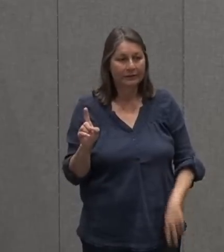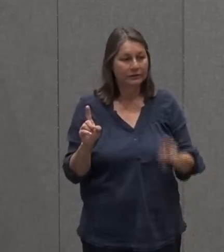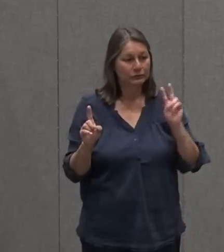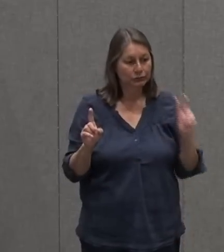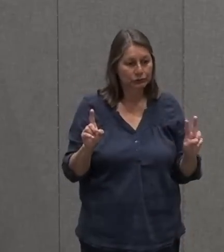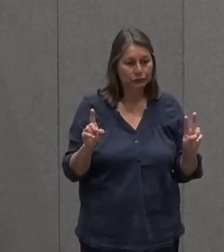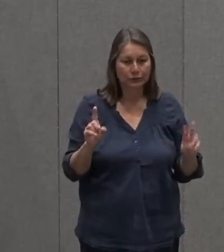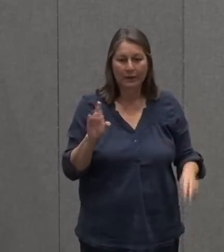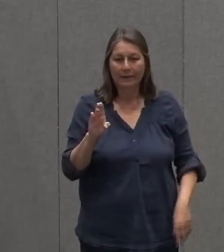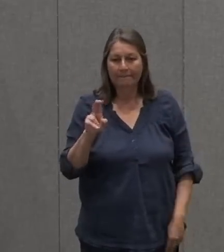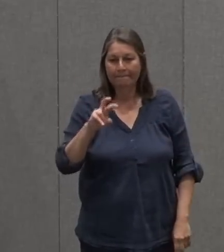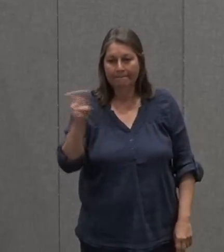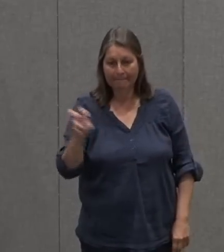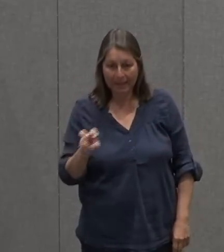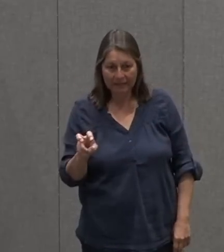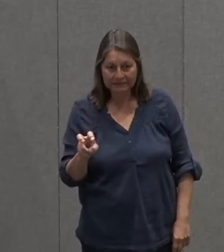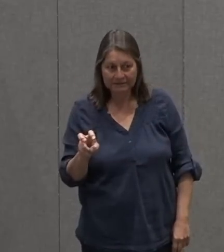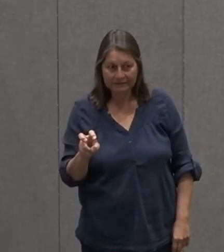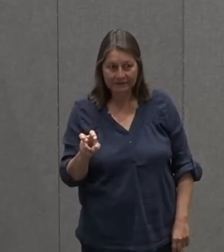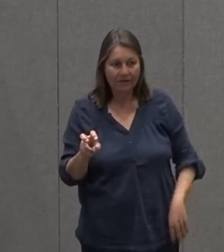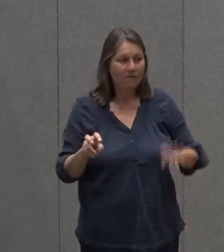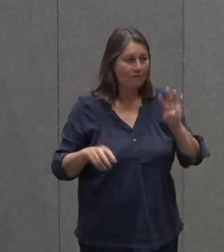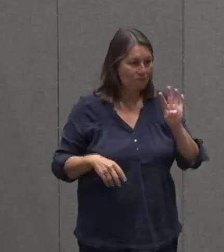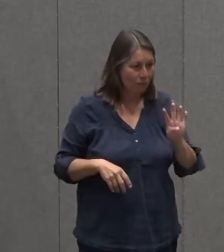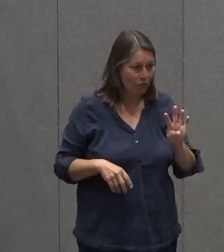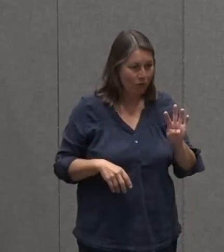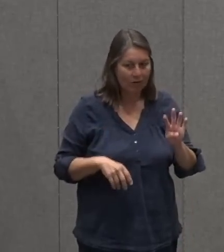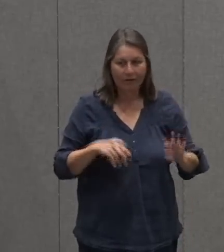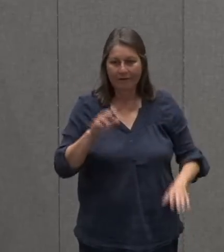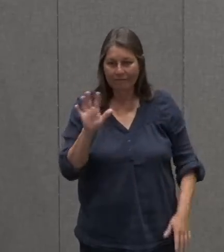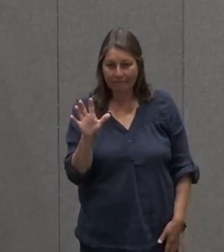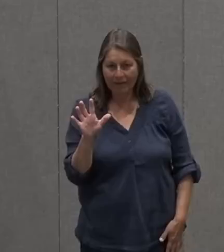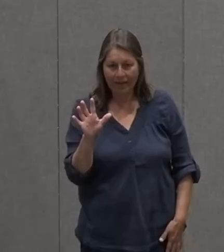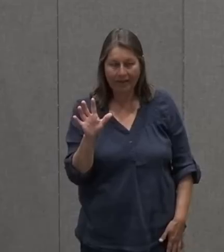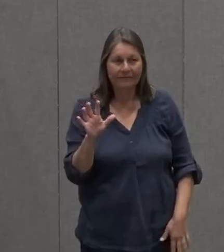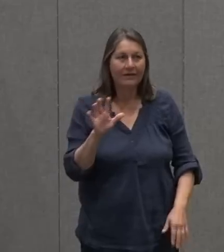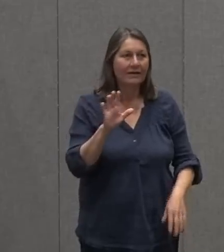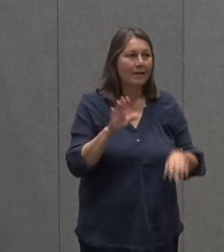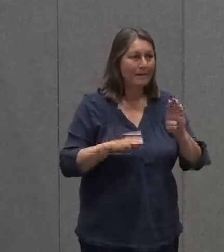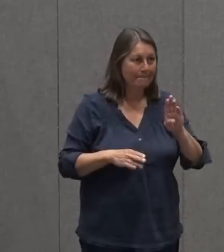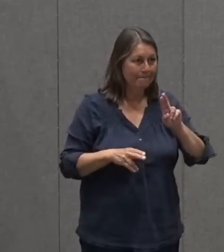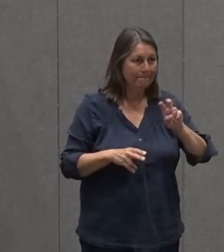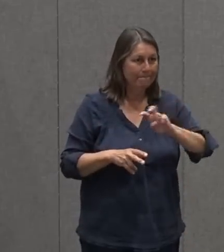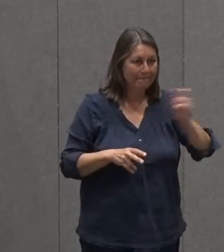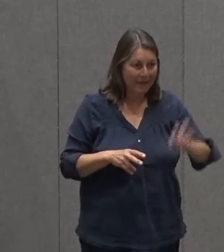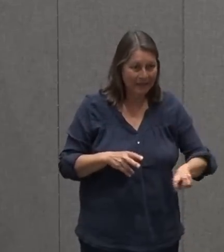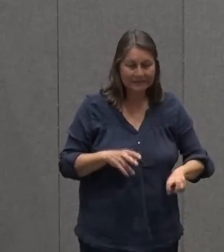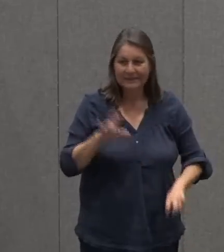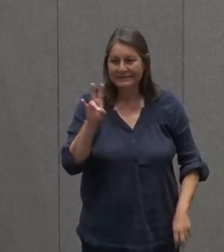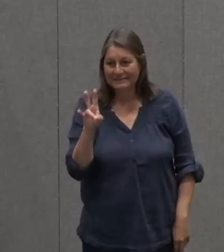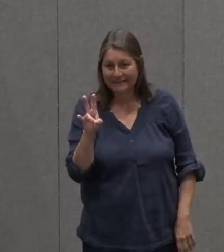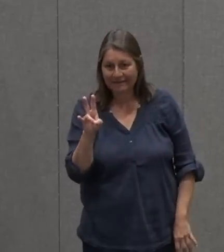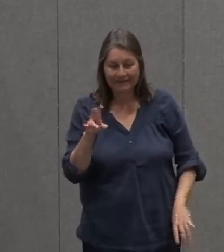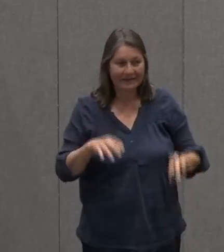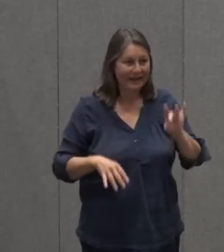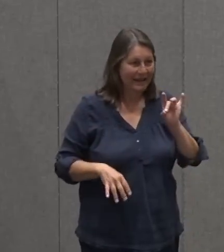Two. Buzz. Four. Five. Buzz. Seven. Eight.